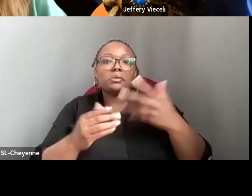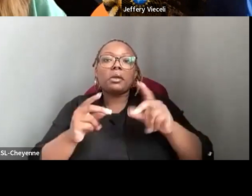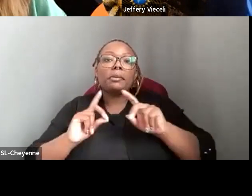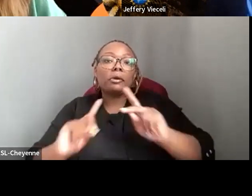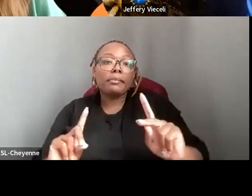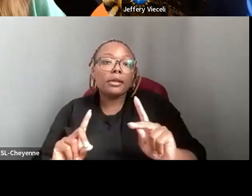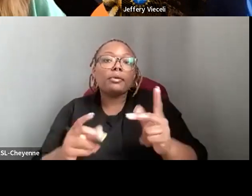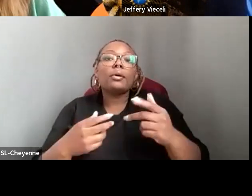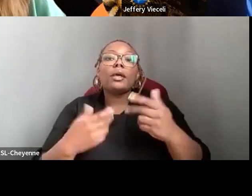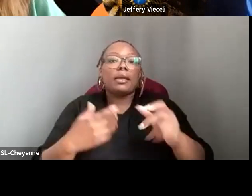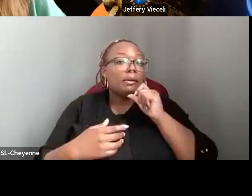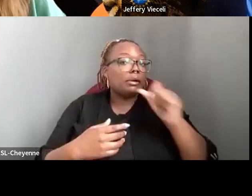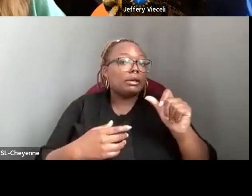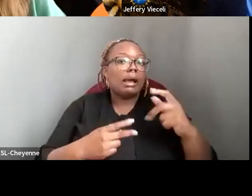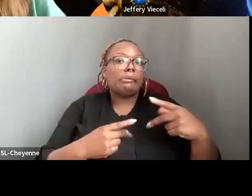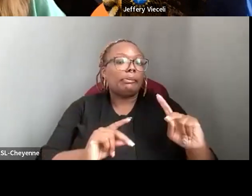and when they are unallowable on an NSF award?